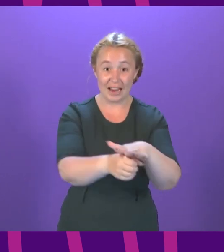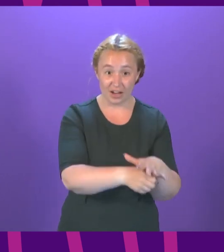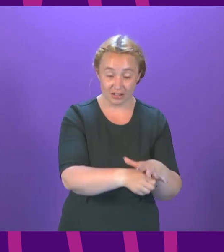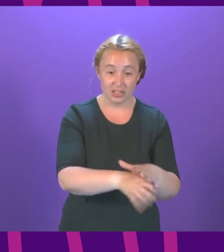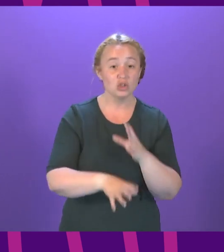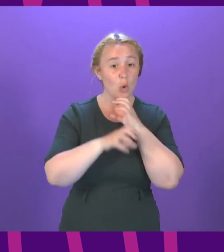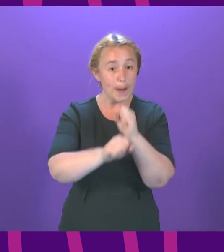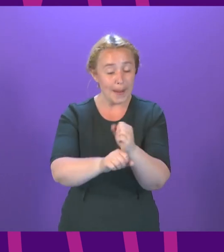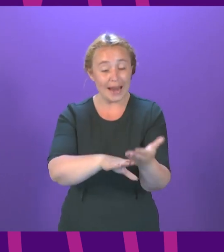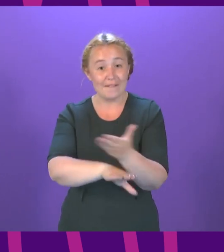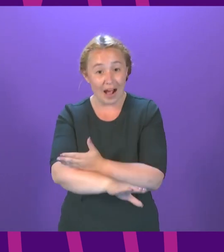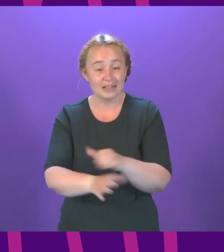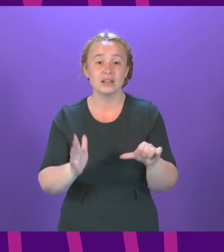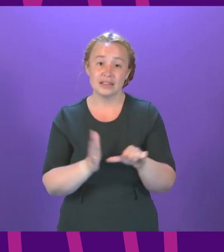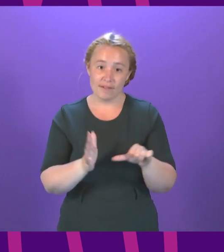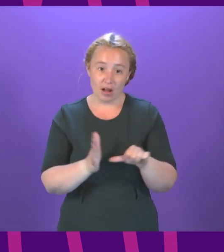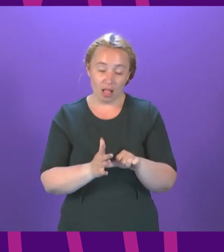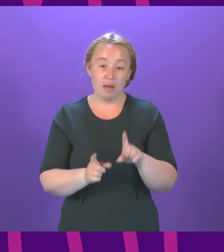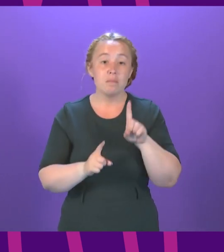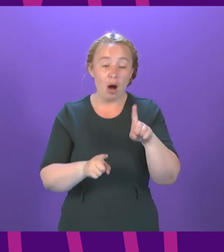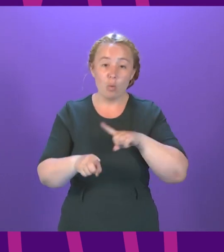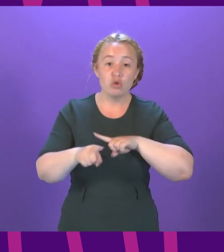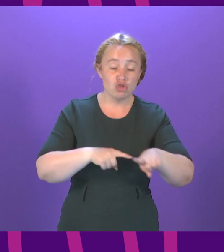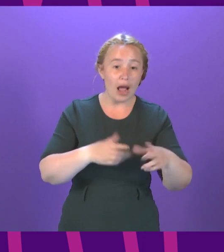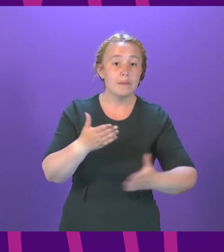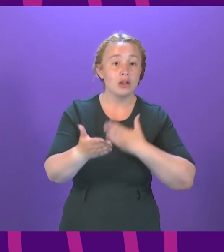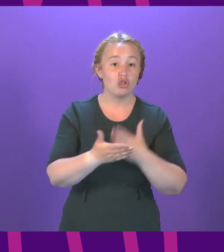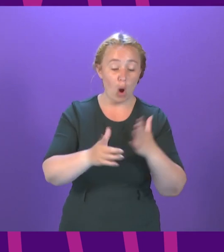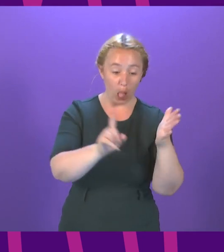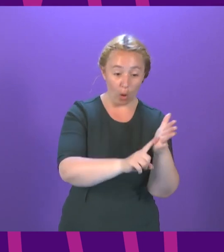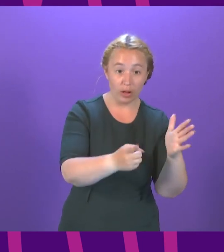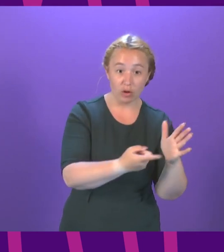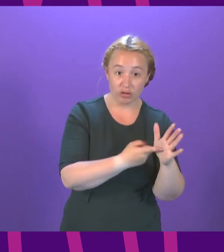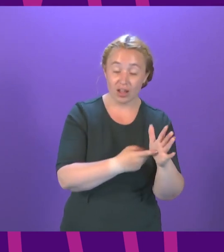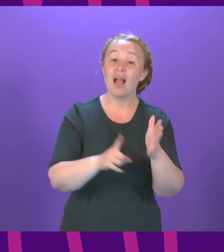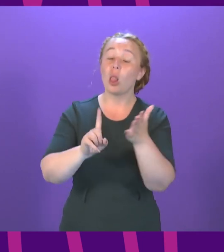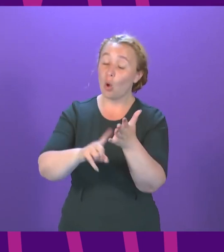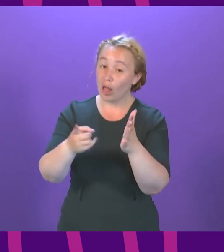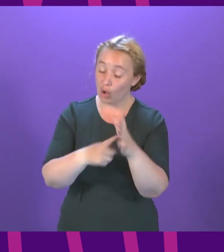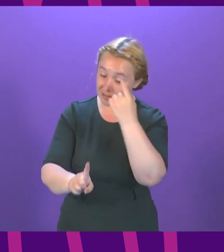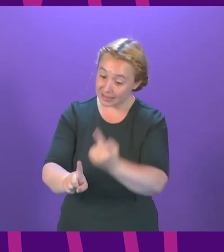will continue to do what we can to enable local authorities, which are teachers’ employers, to